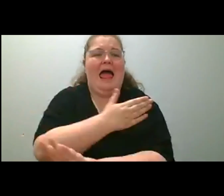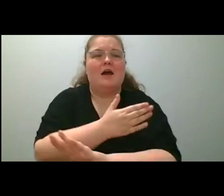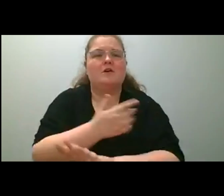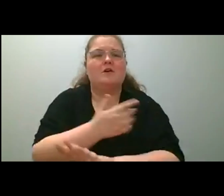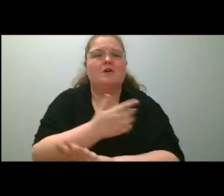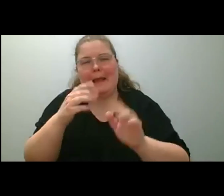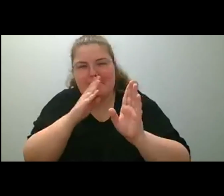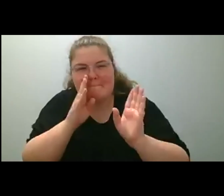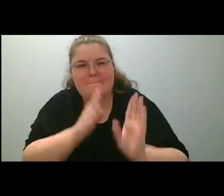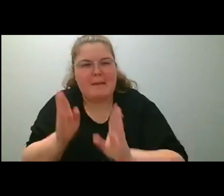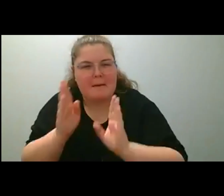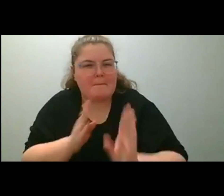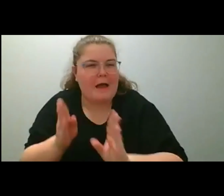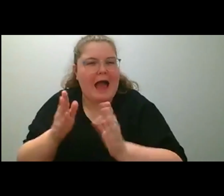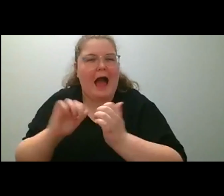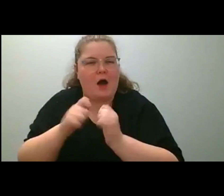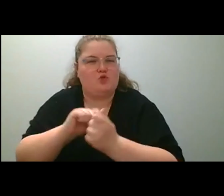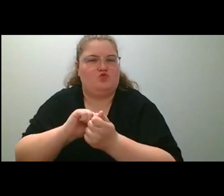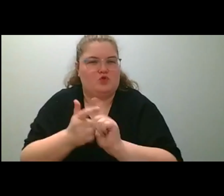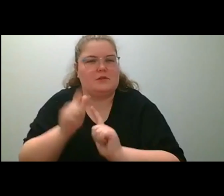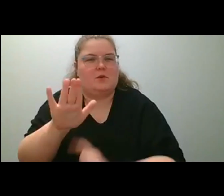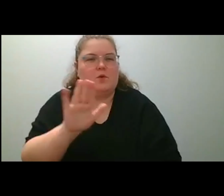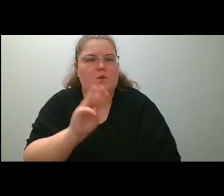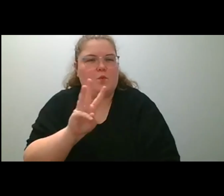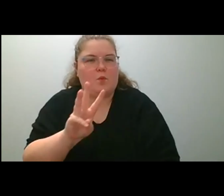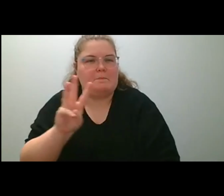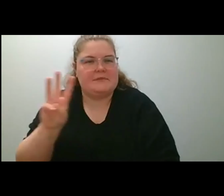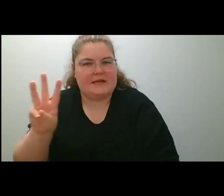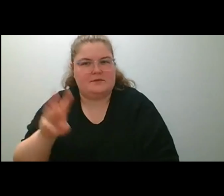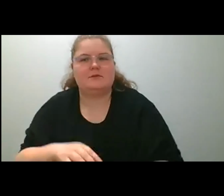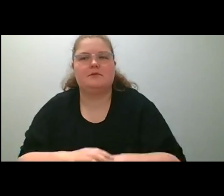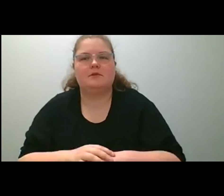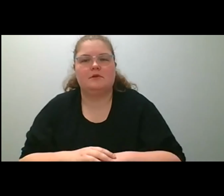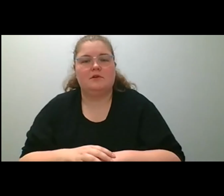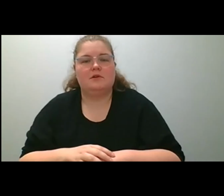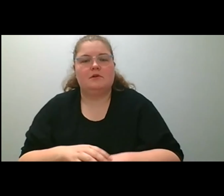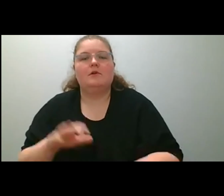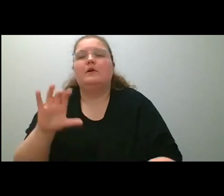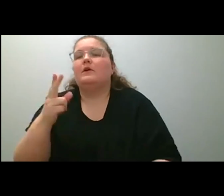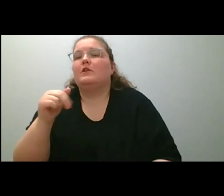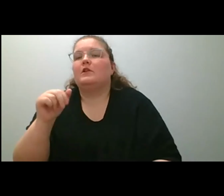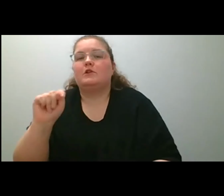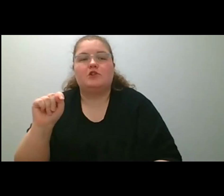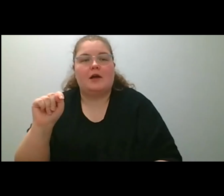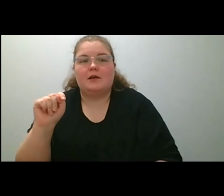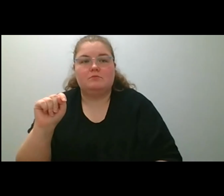Perfect, so we don't have any more questions in the chat and we like to keep these short and sweet,